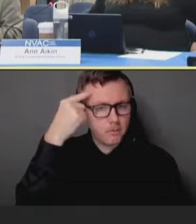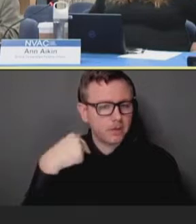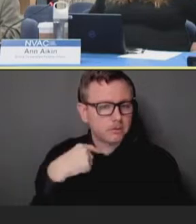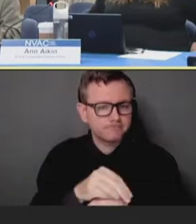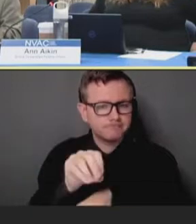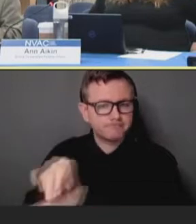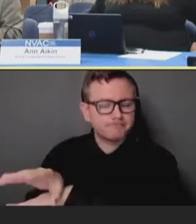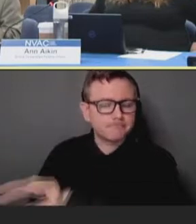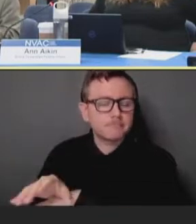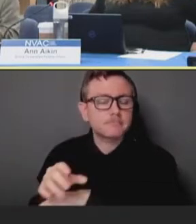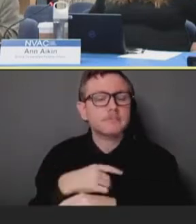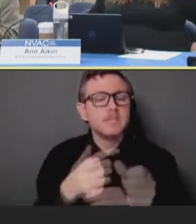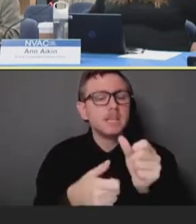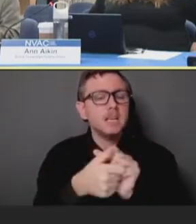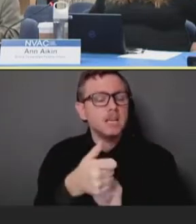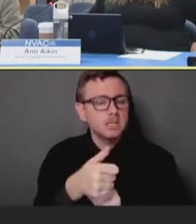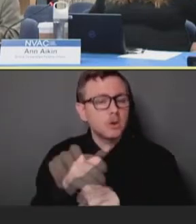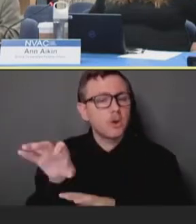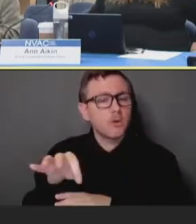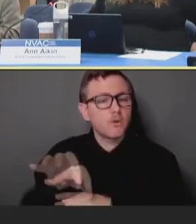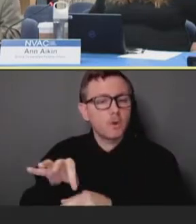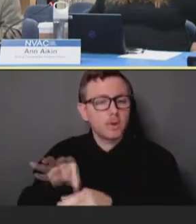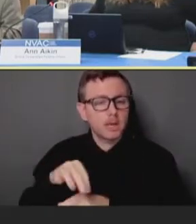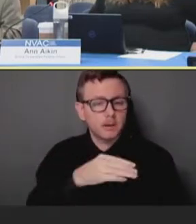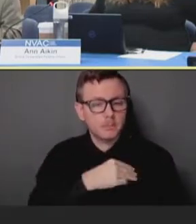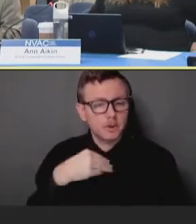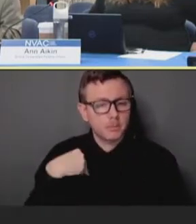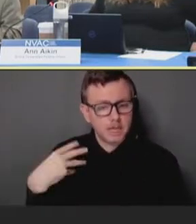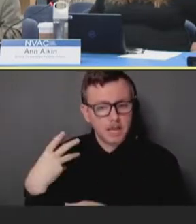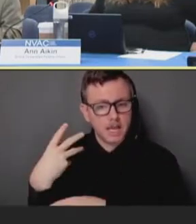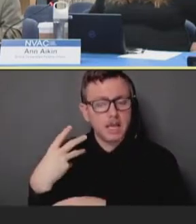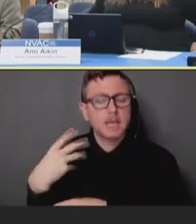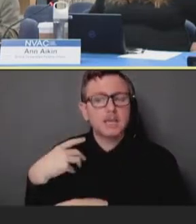Each voting members financial interest in outside affiliation has been carefully screened.